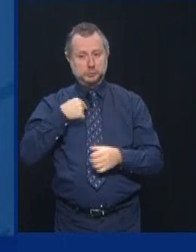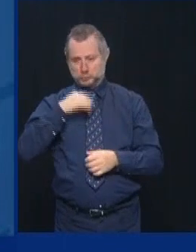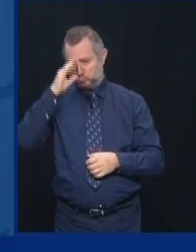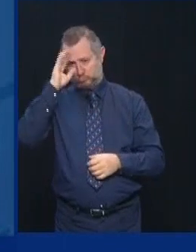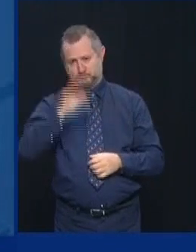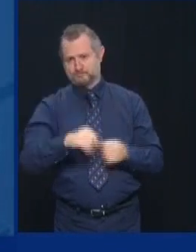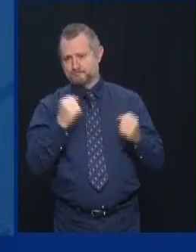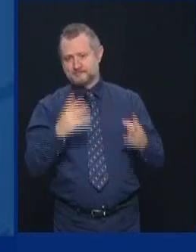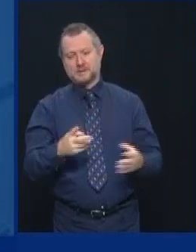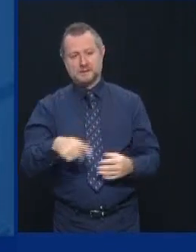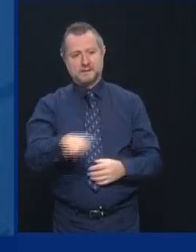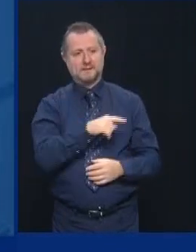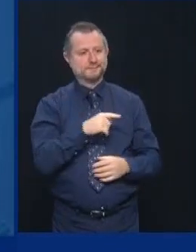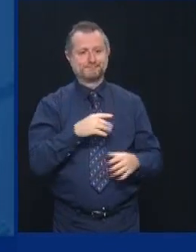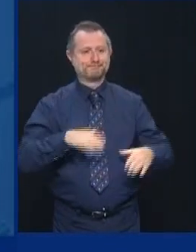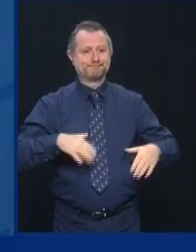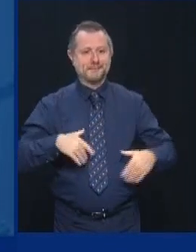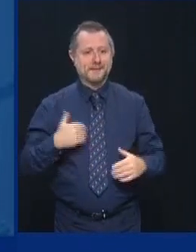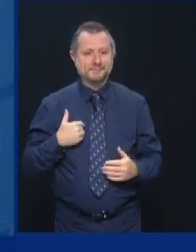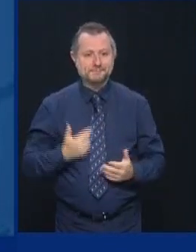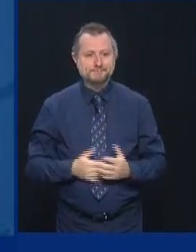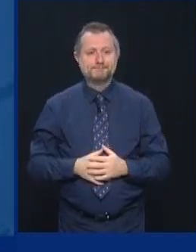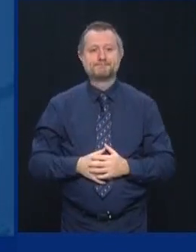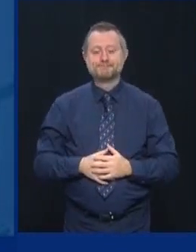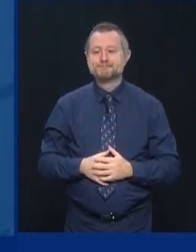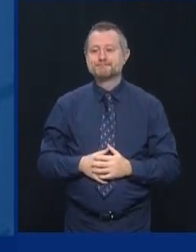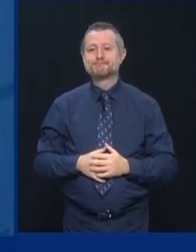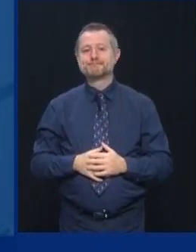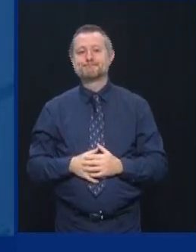YOU HAVE TO PRIORITIZE TESTING. YOU WANT TO GO TO THESE SCHOOLS